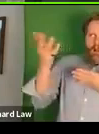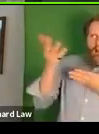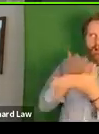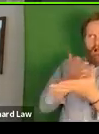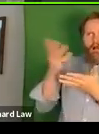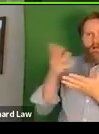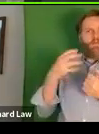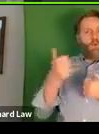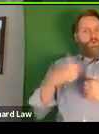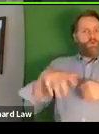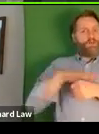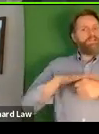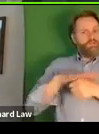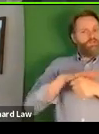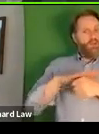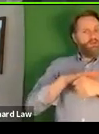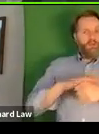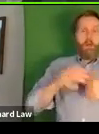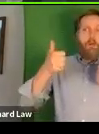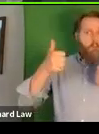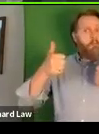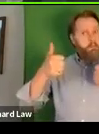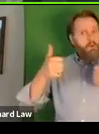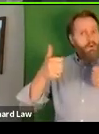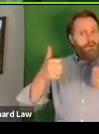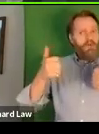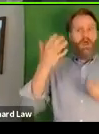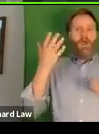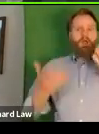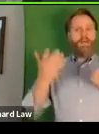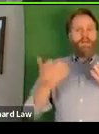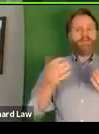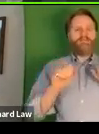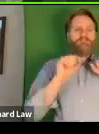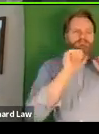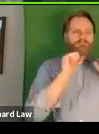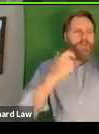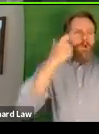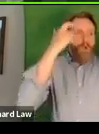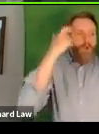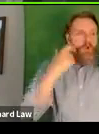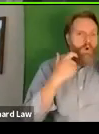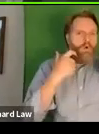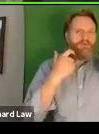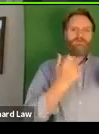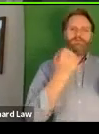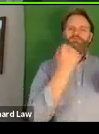colleagues in the court and tribunal service where we've got around 90%